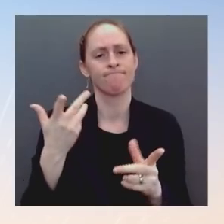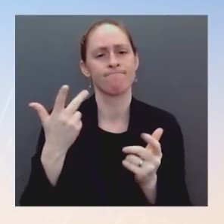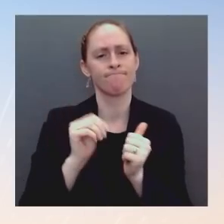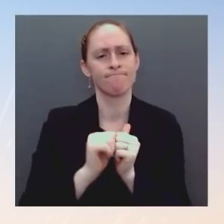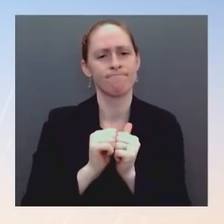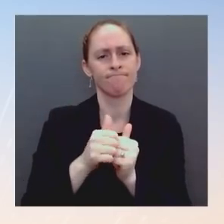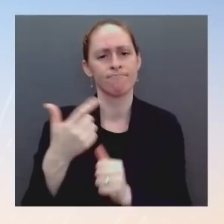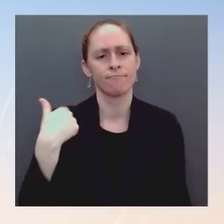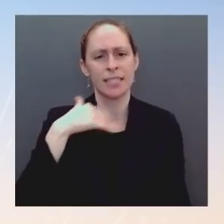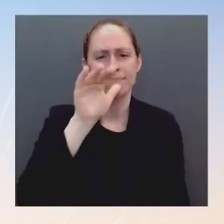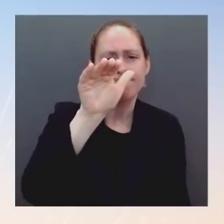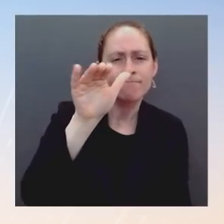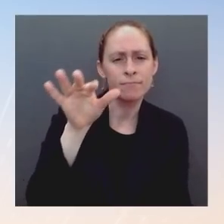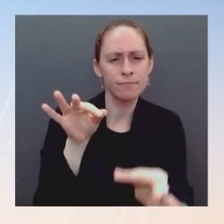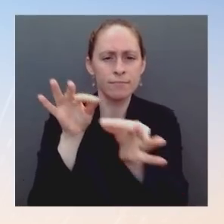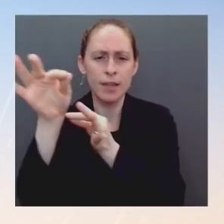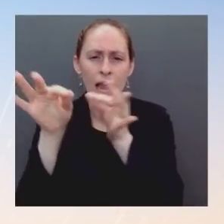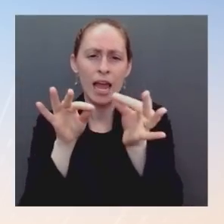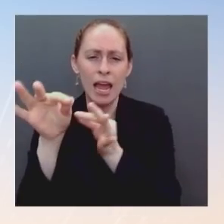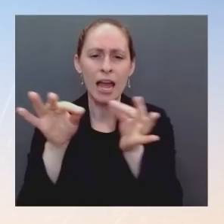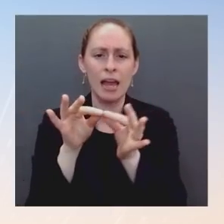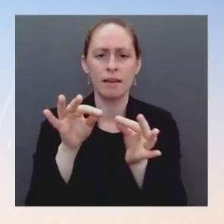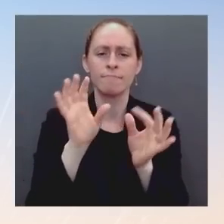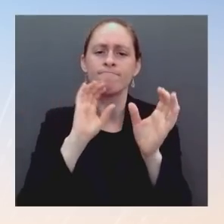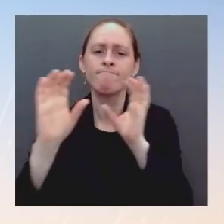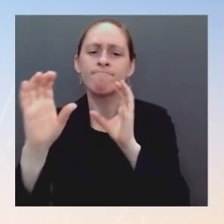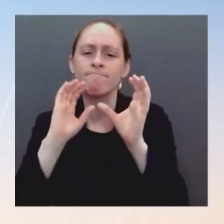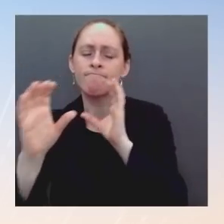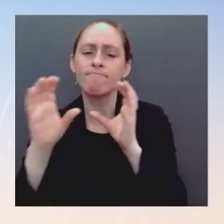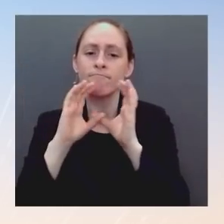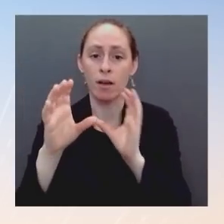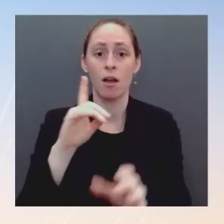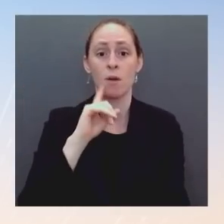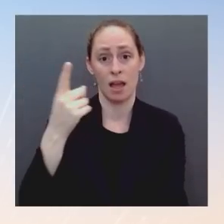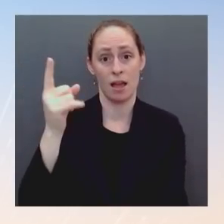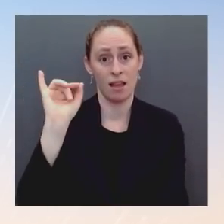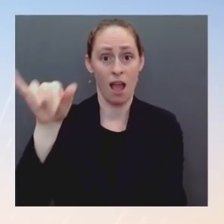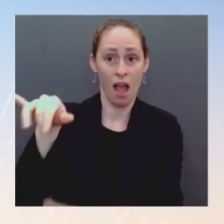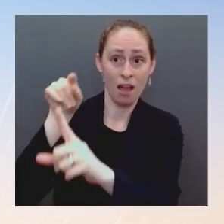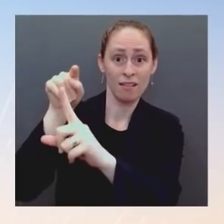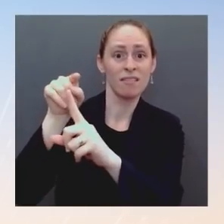And this is something we've obviously been in close discussion with governors about, whether it is, of course,